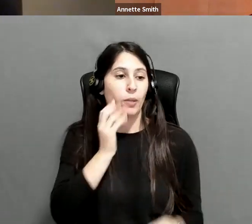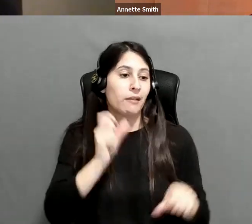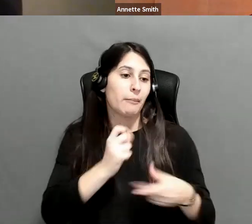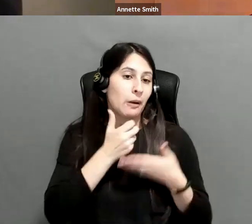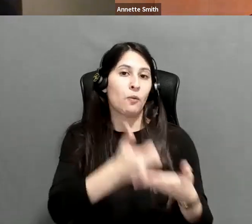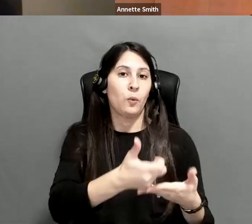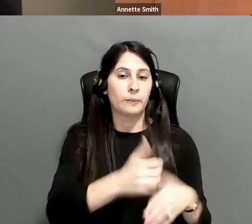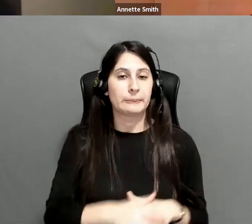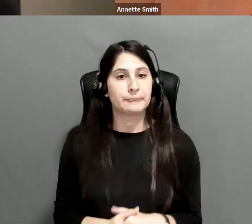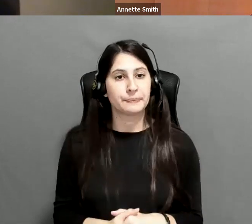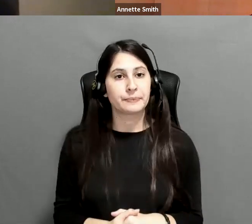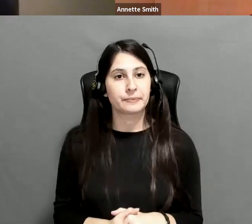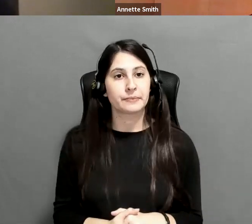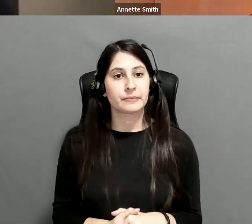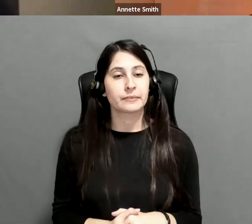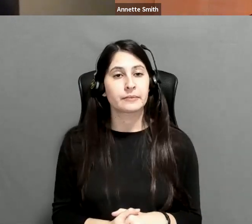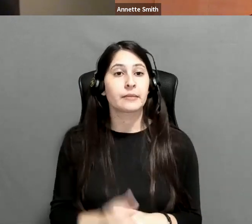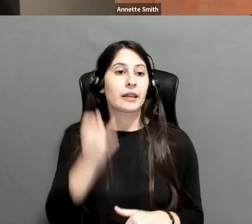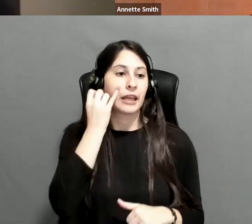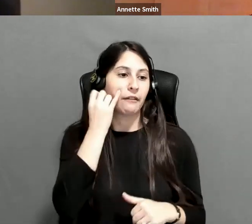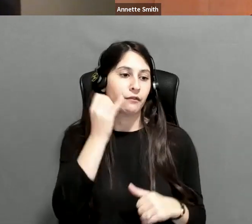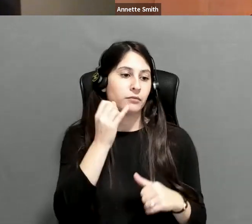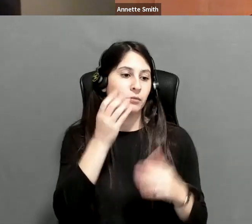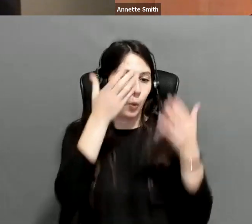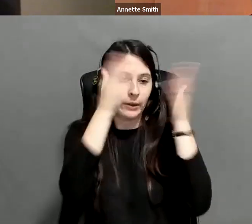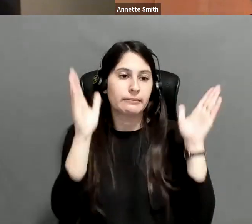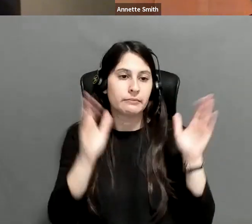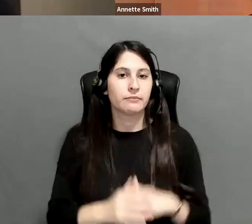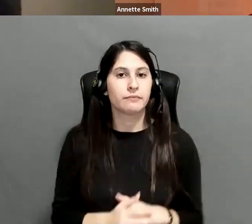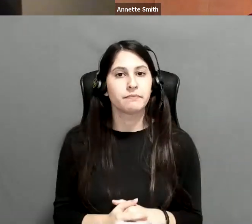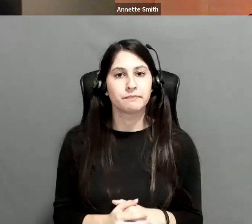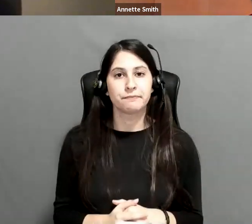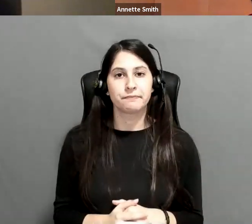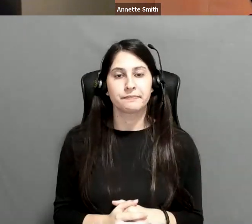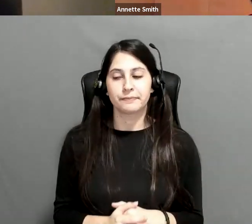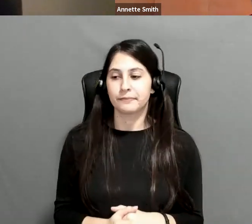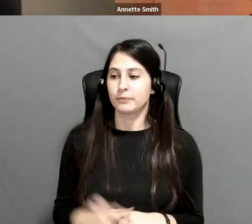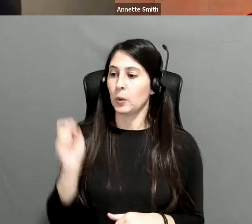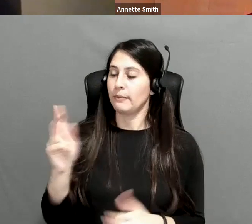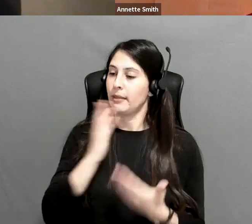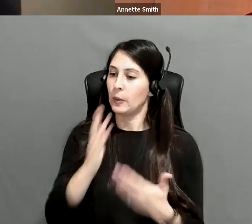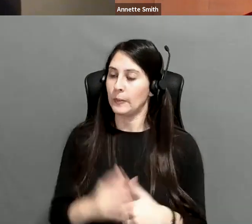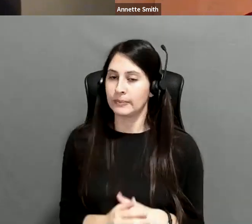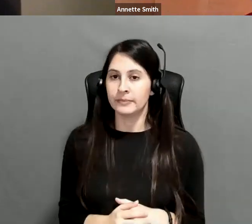some resources and sharing anything you know of that could be helpful. If